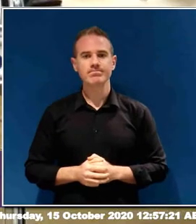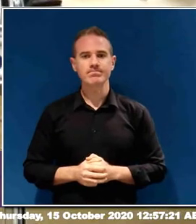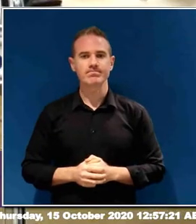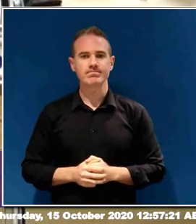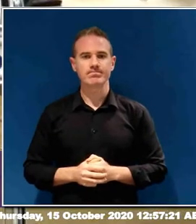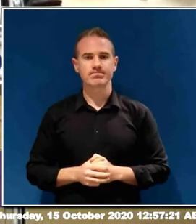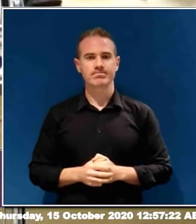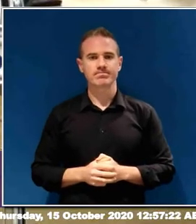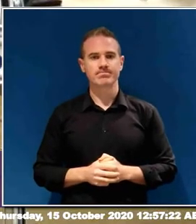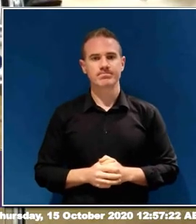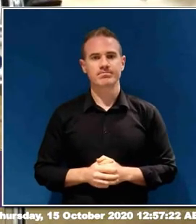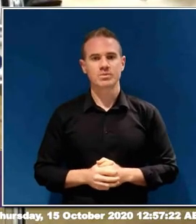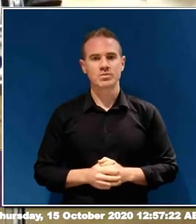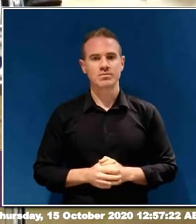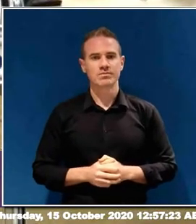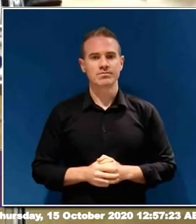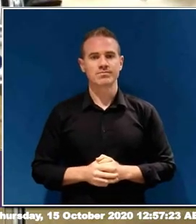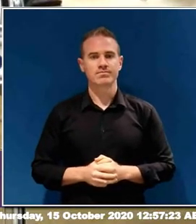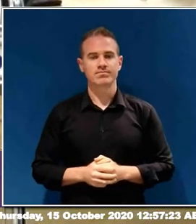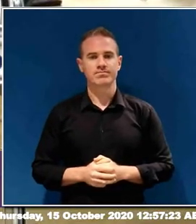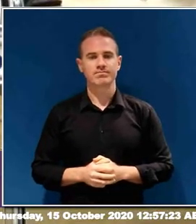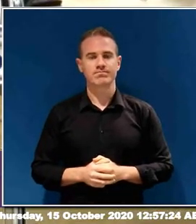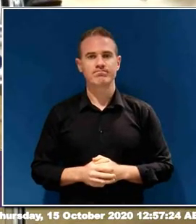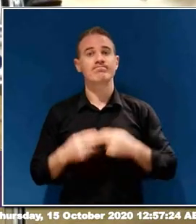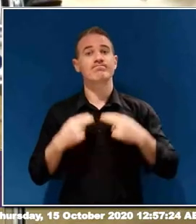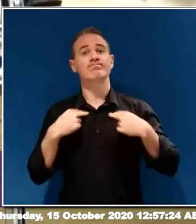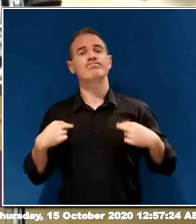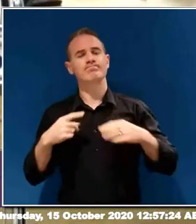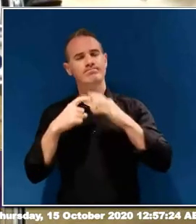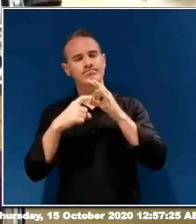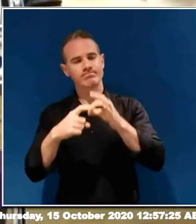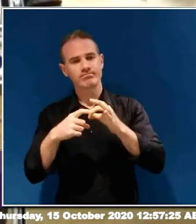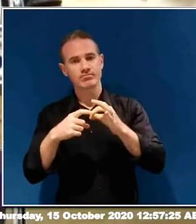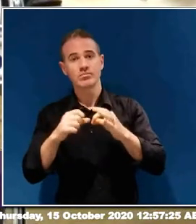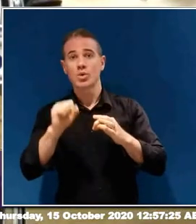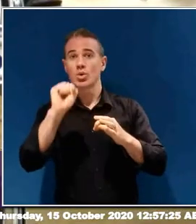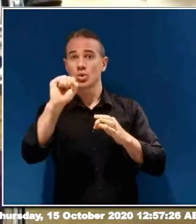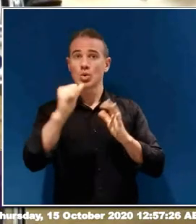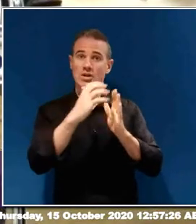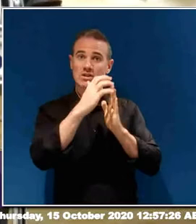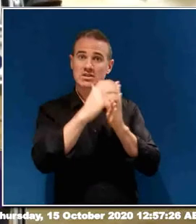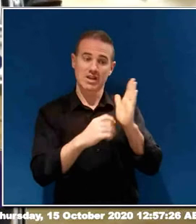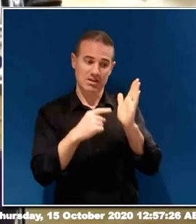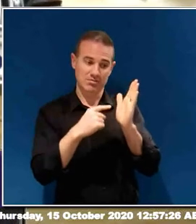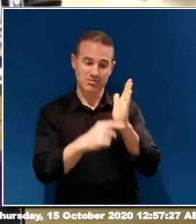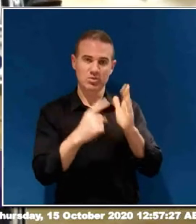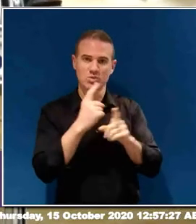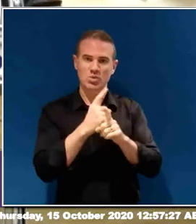May I reflect on the record that your statement does, with respect to the case of Jack we heard about this morning, speak to a number of